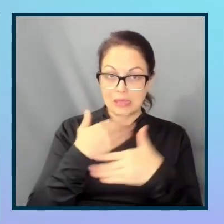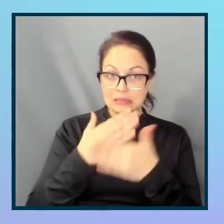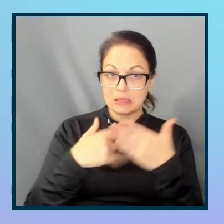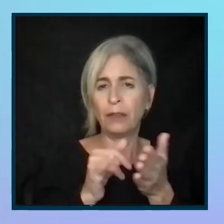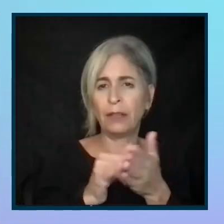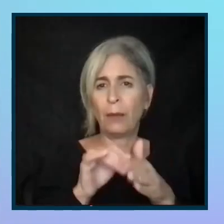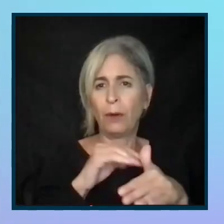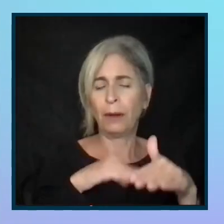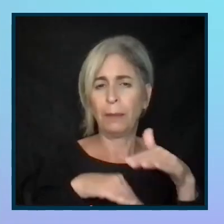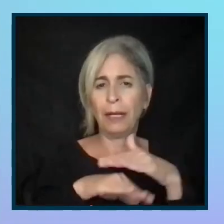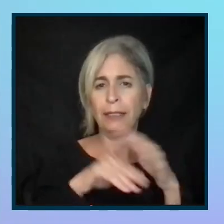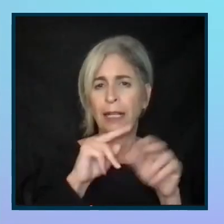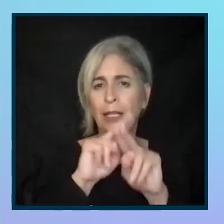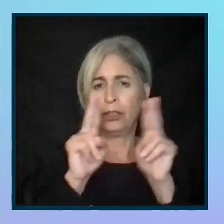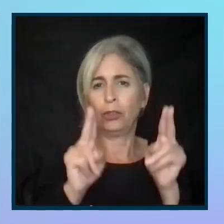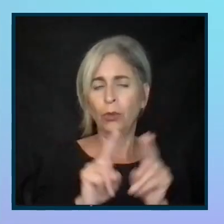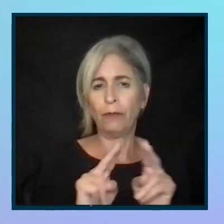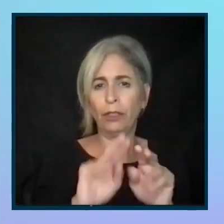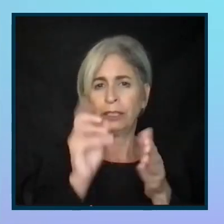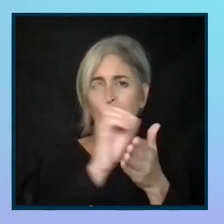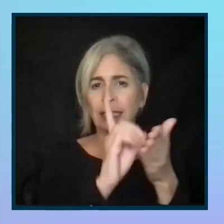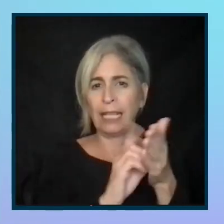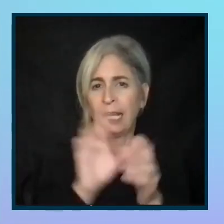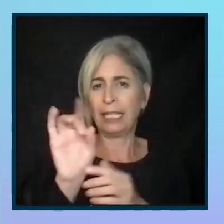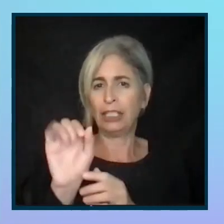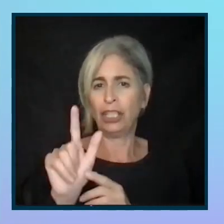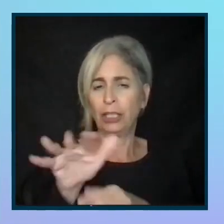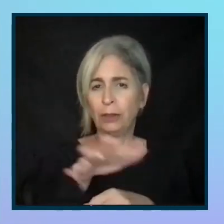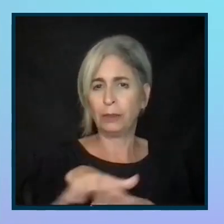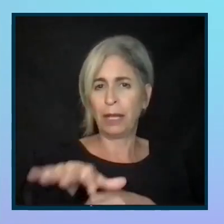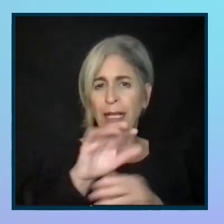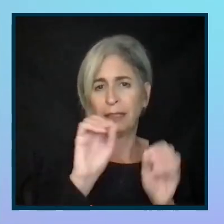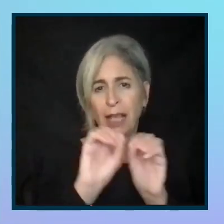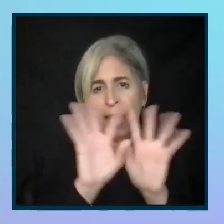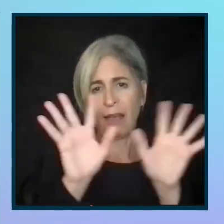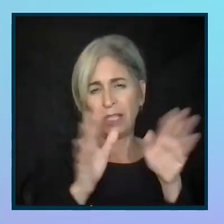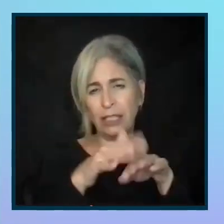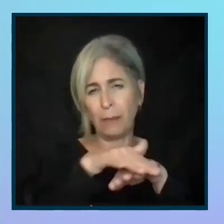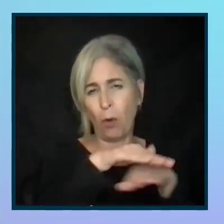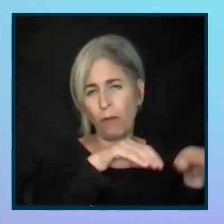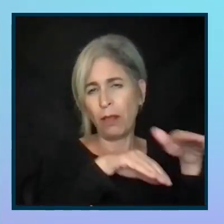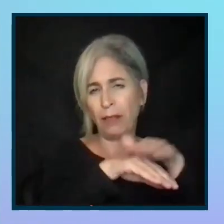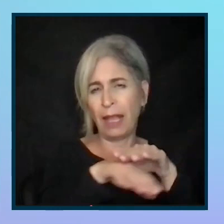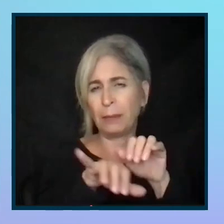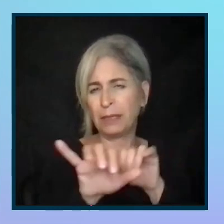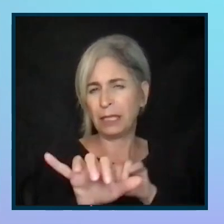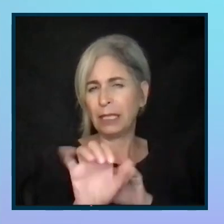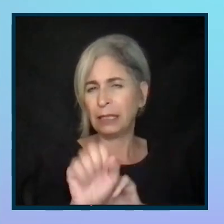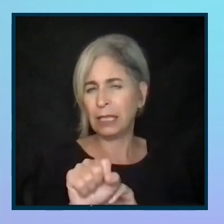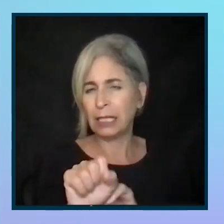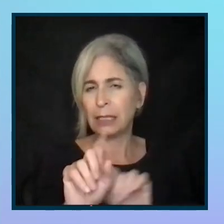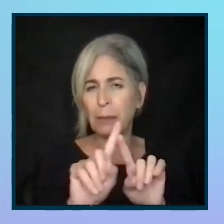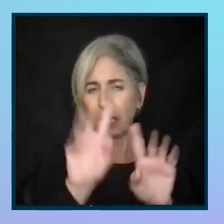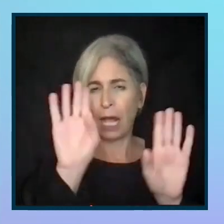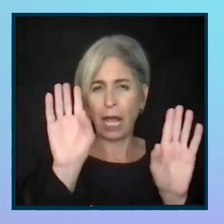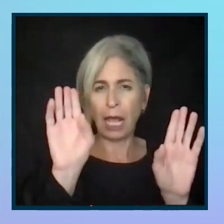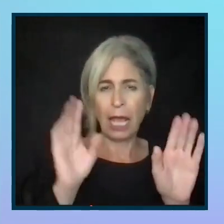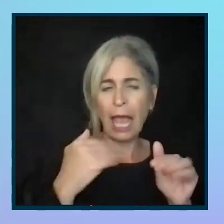on universal design in the digital space, 'cause there is obviously some overlap. And I held like a little panel discussion